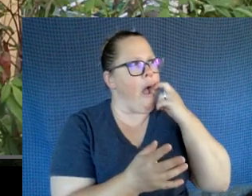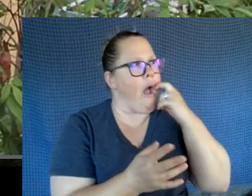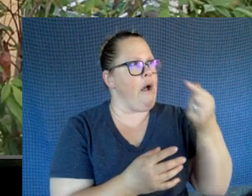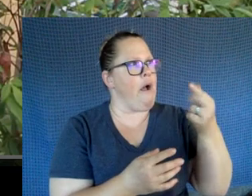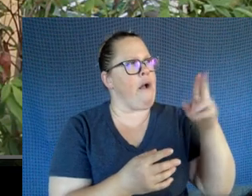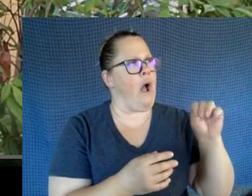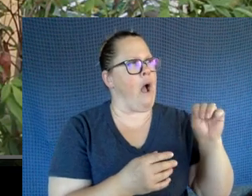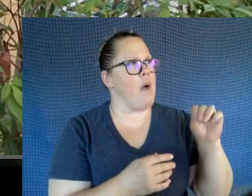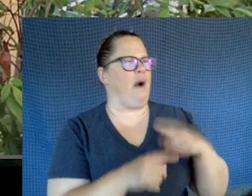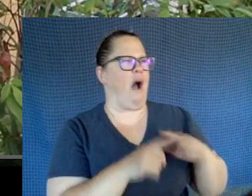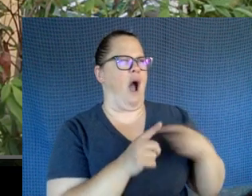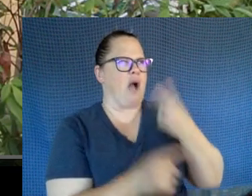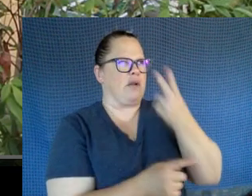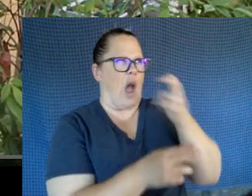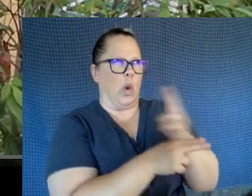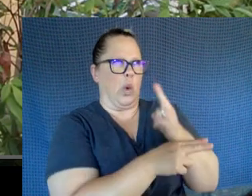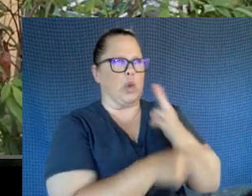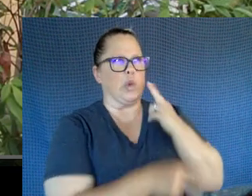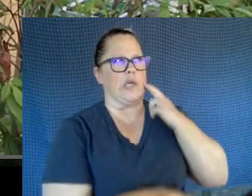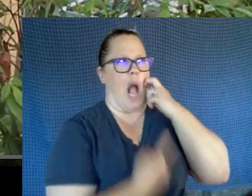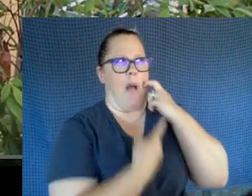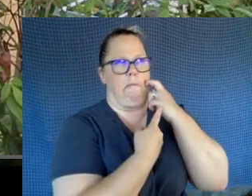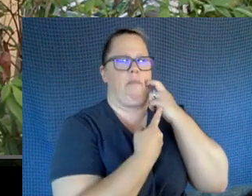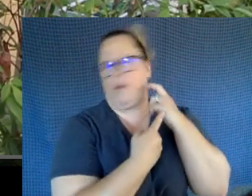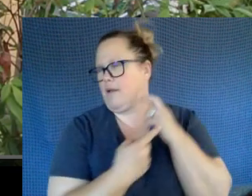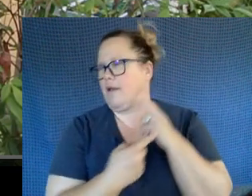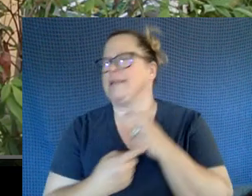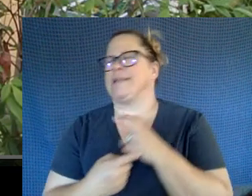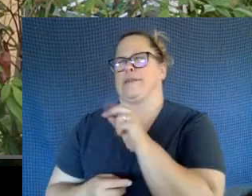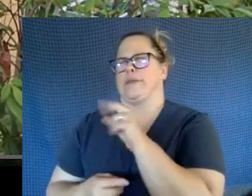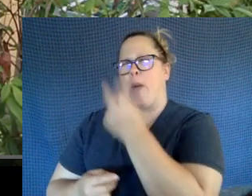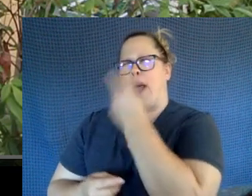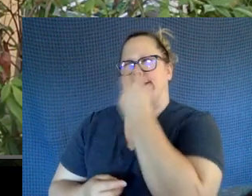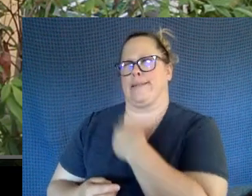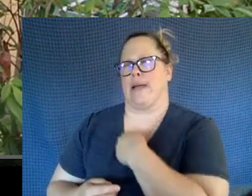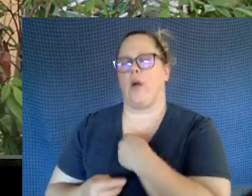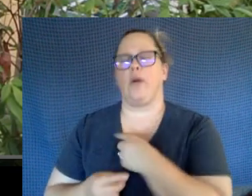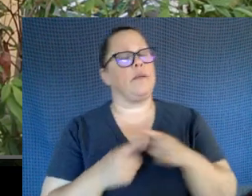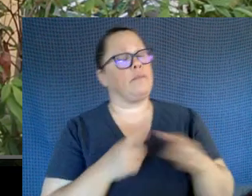No. He probably used some type of glue and I happen to have this is a Mod Podge.